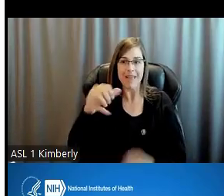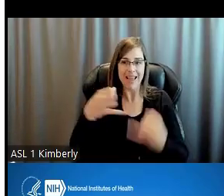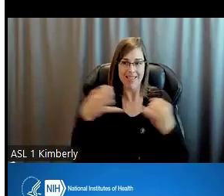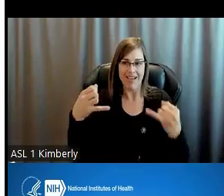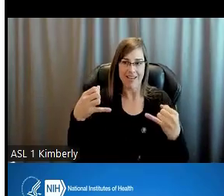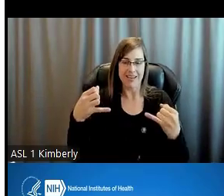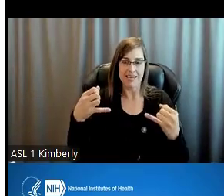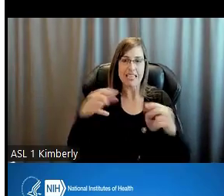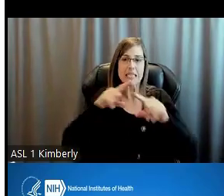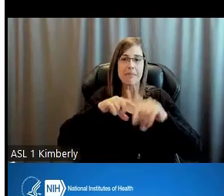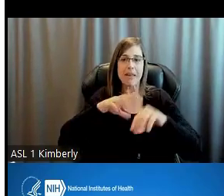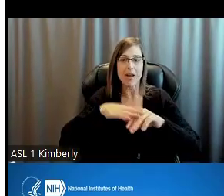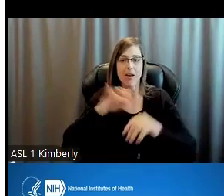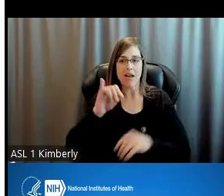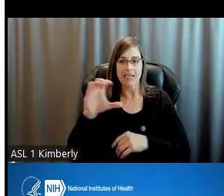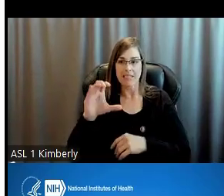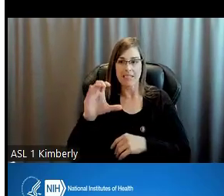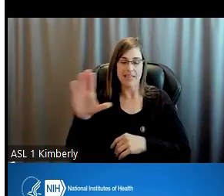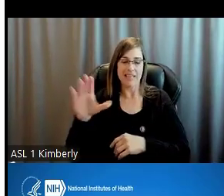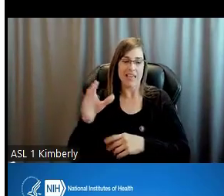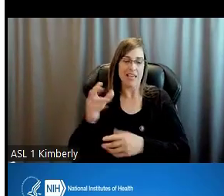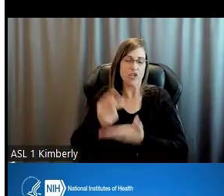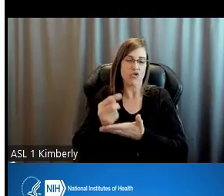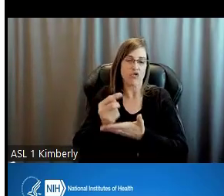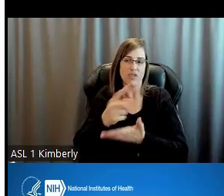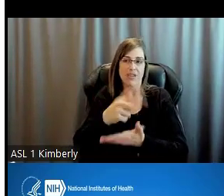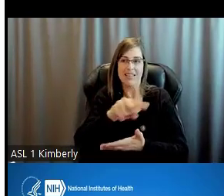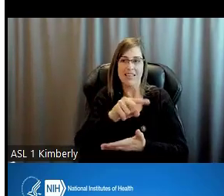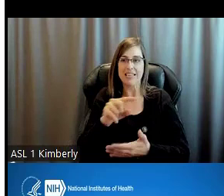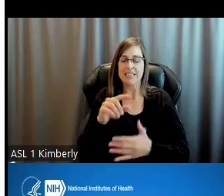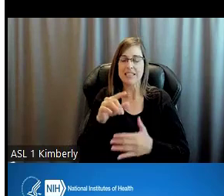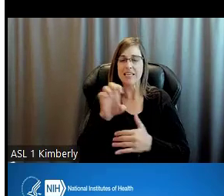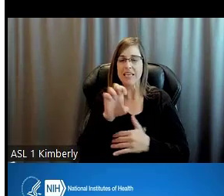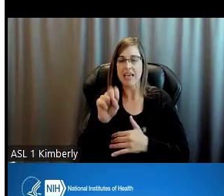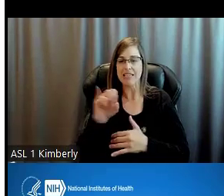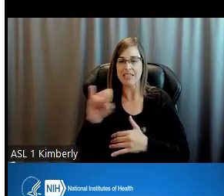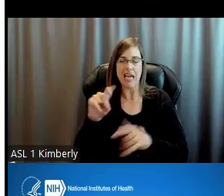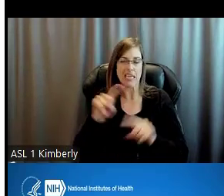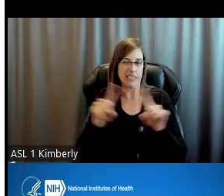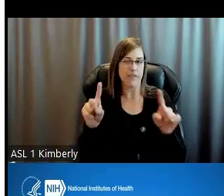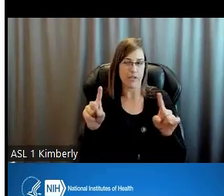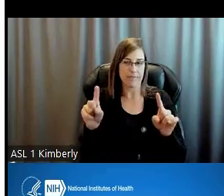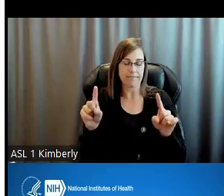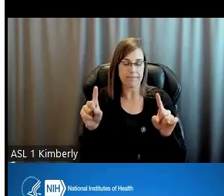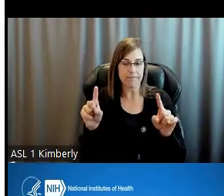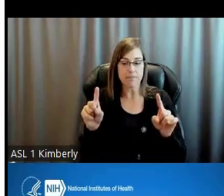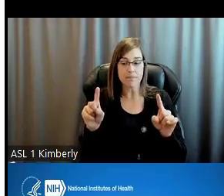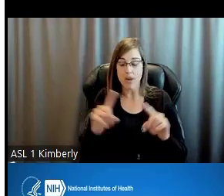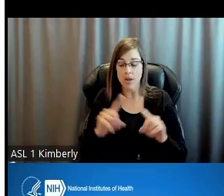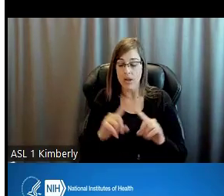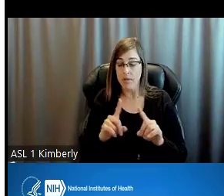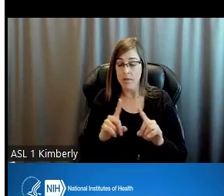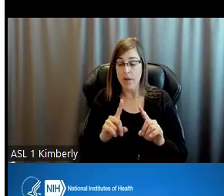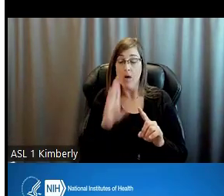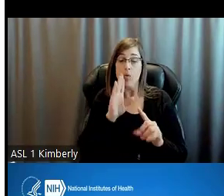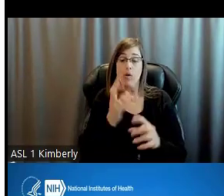Depending on the IC, they sort of treat these early-stage investigators slightly differently. But you'll definitely get a second look.